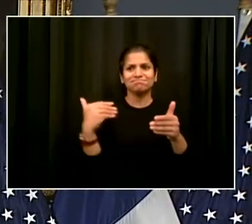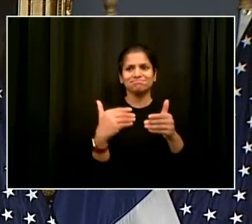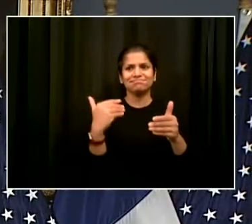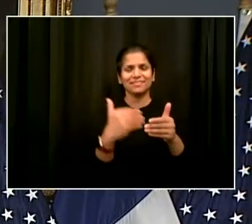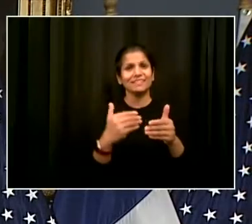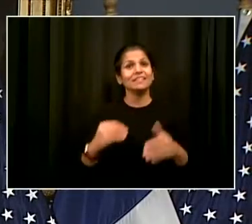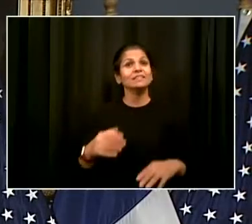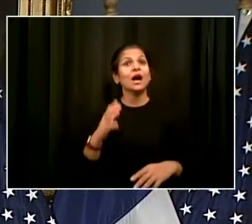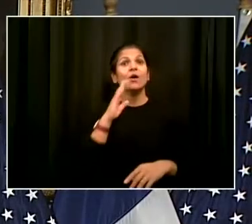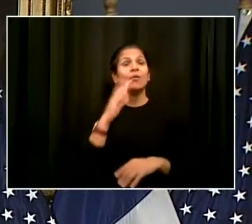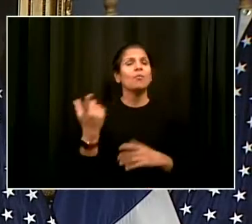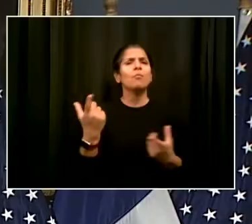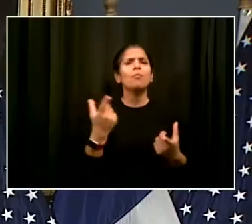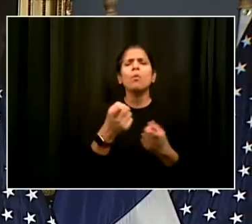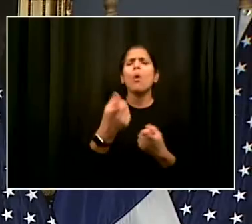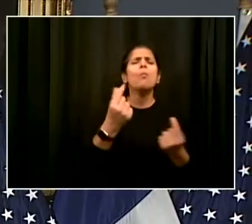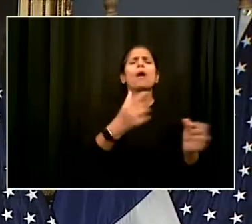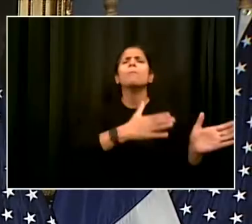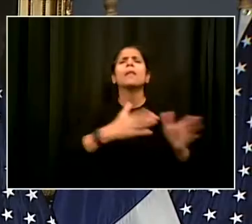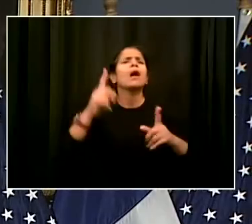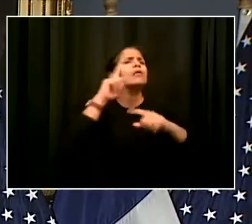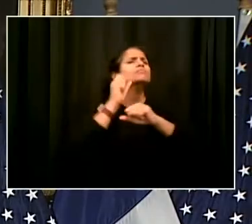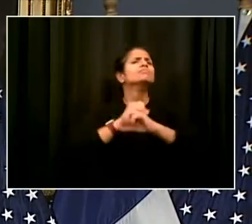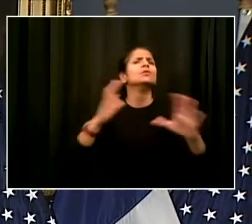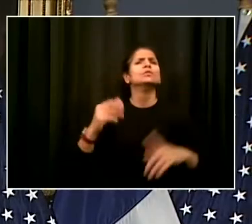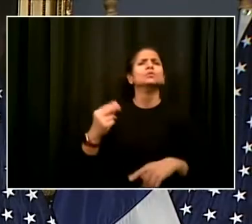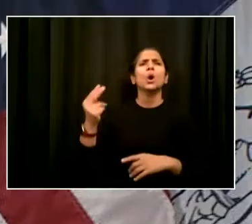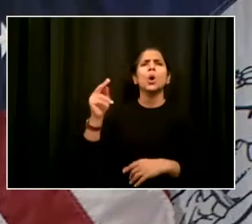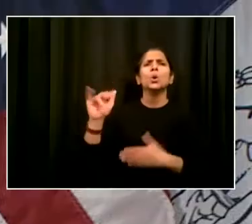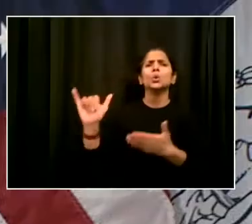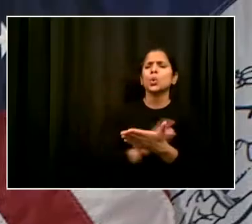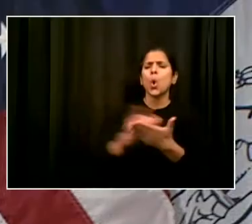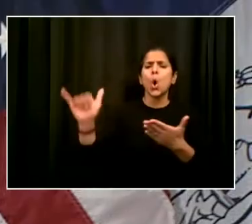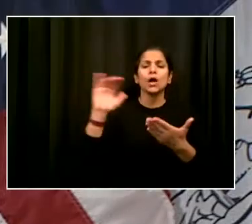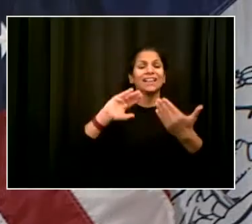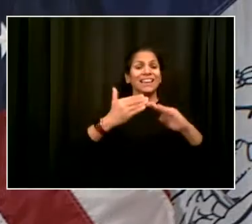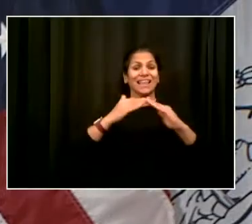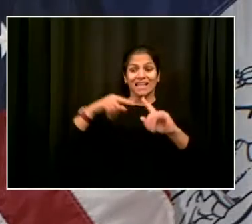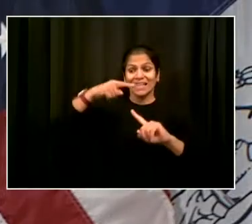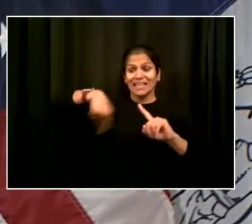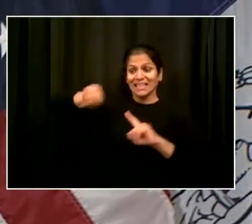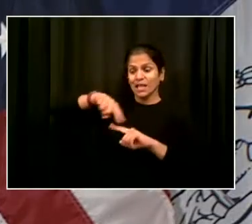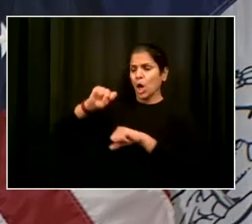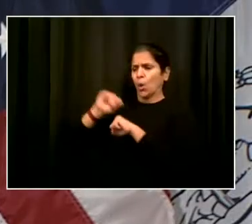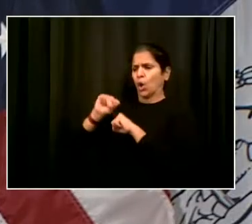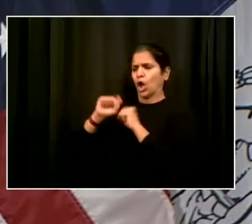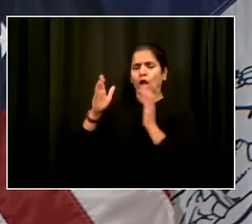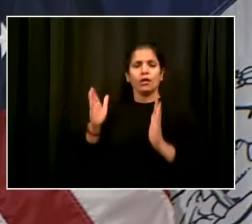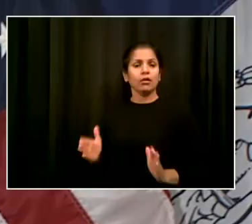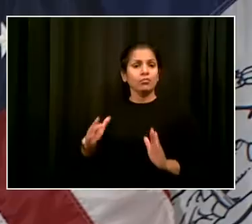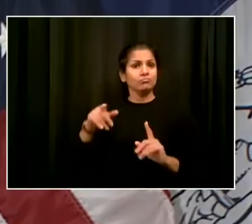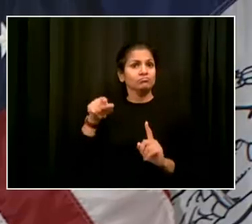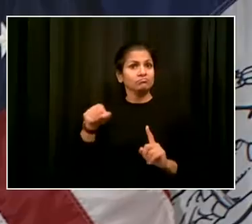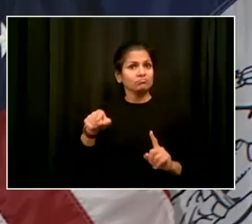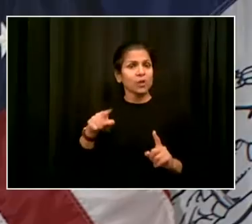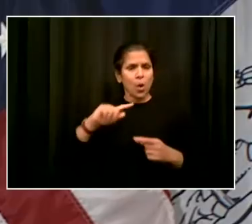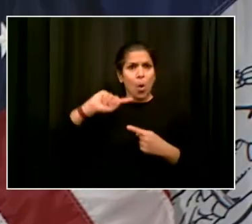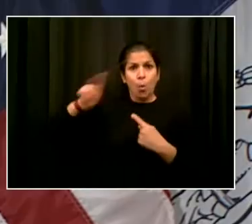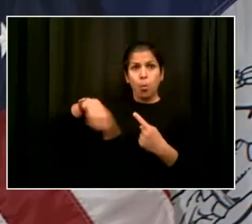MAKE IT PART T OF OUR APPROACH AS WE GO FFORWARD. GOGO AHAHADE, JULIET. Reporter: GIVEN THAT THTHE VACCINE IS ON ITS WAY , WHAT ARE YOUR PLANS FOR RETURNING CITY WORKERS